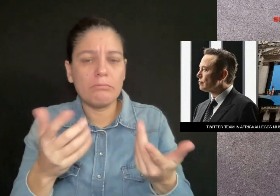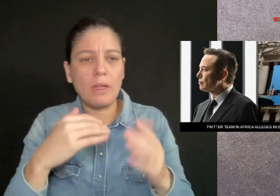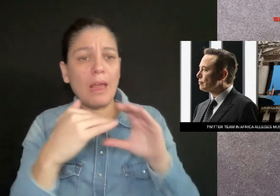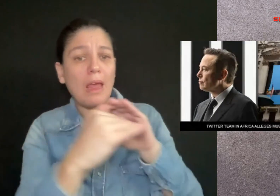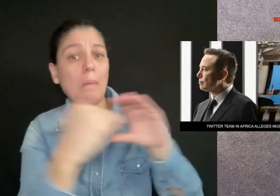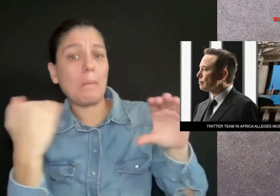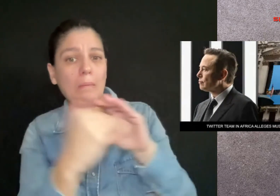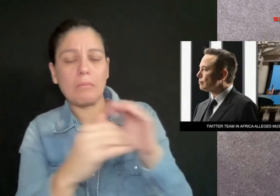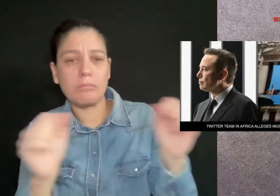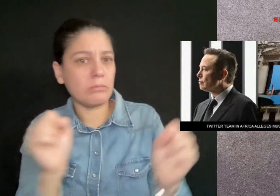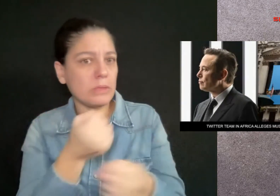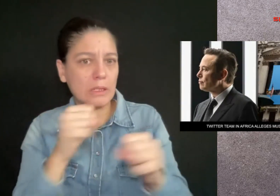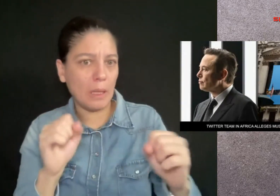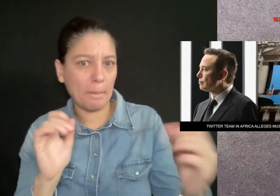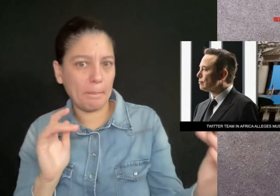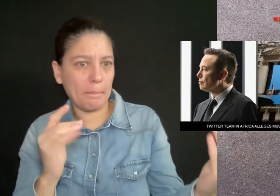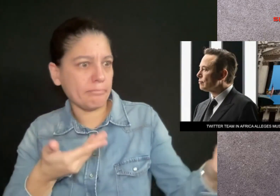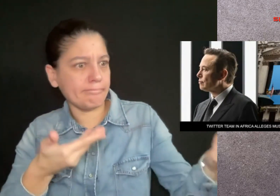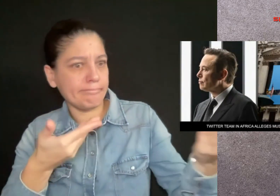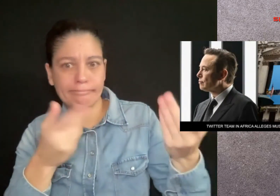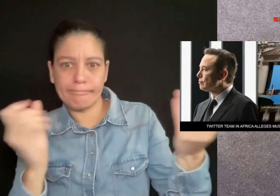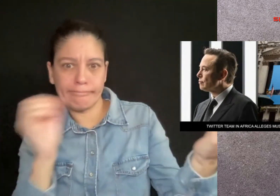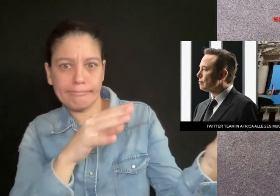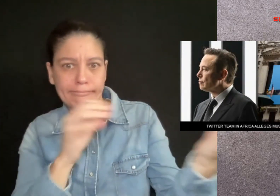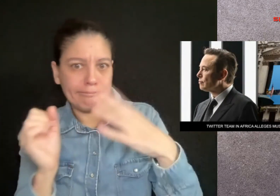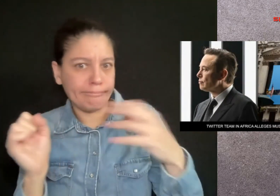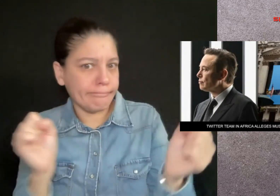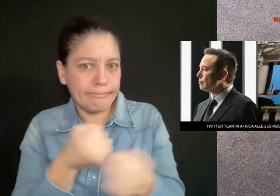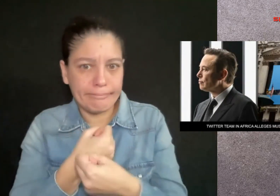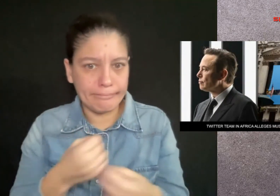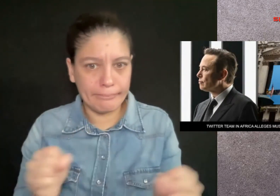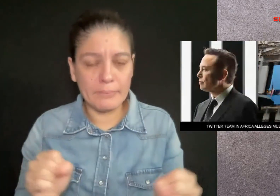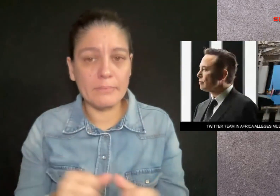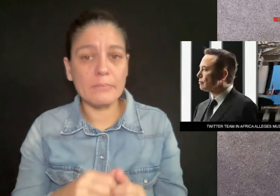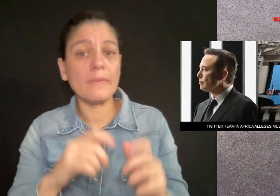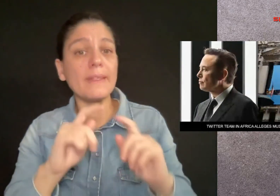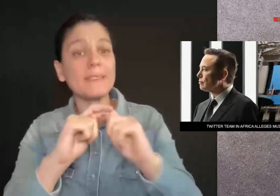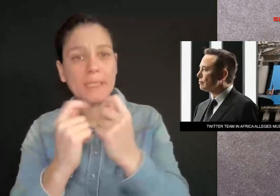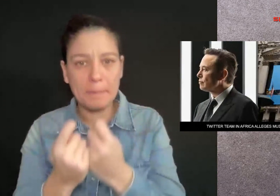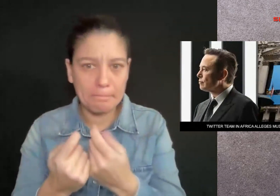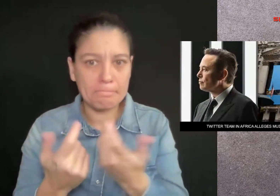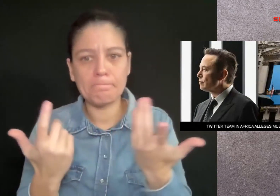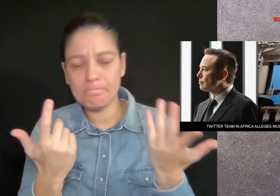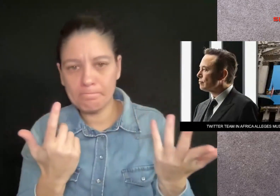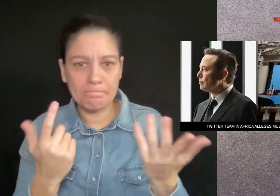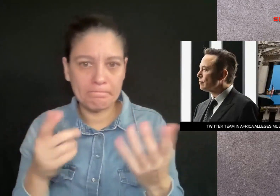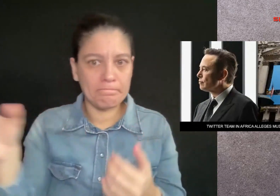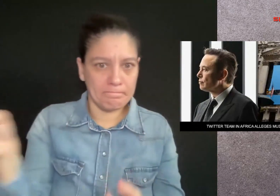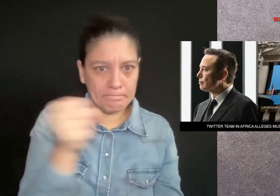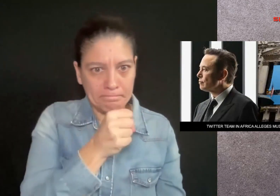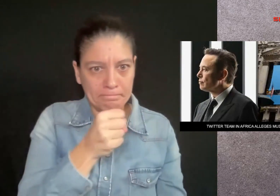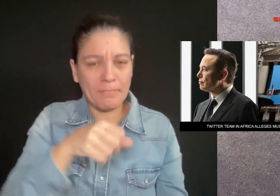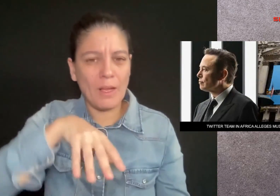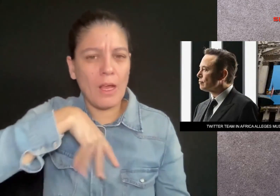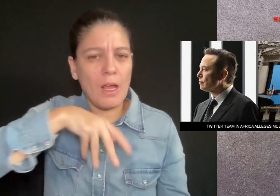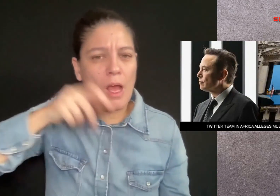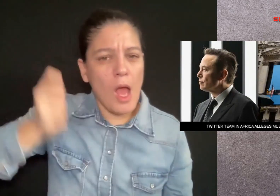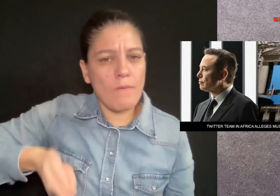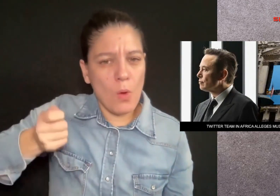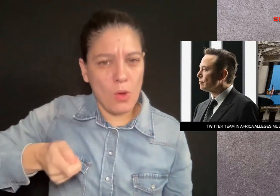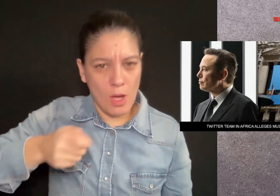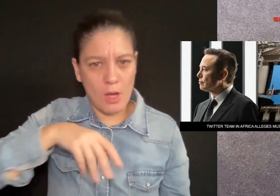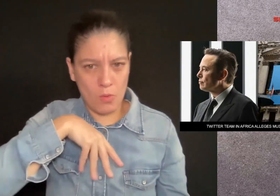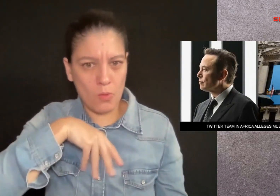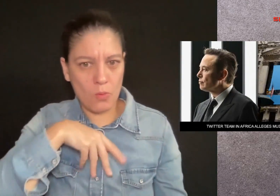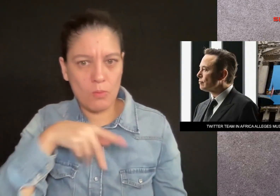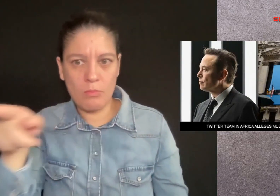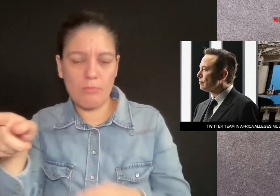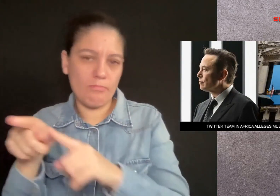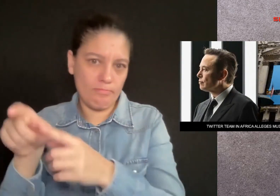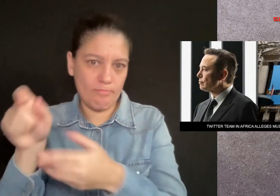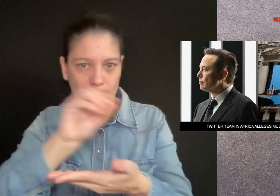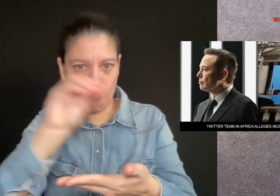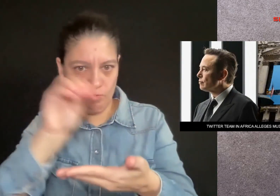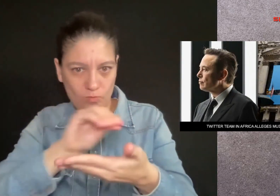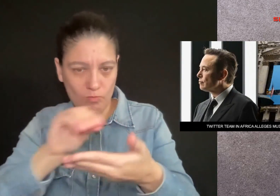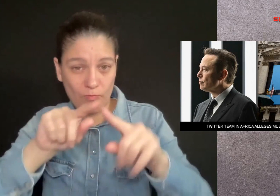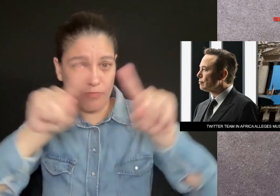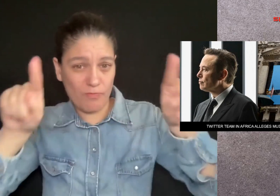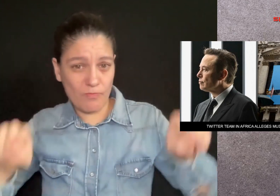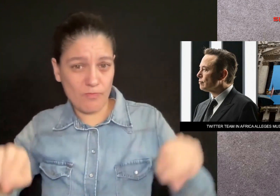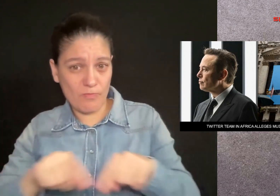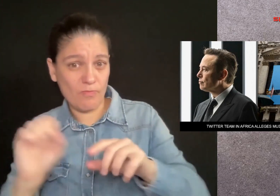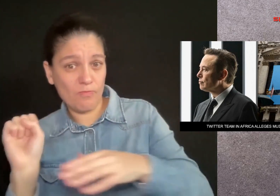are not going through the team has hired a lawyer and sent a demand